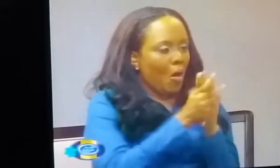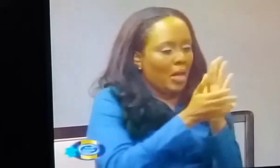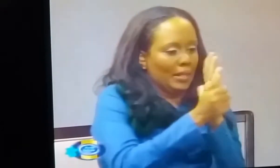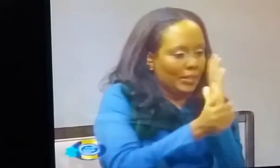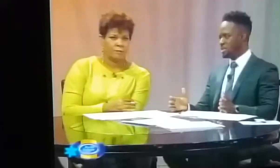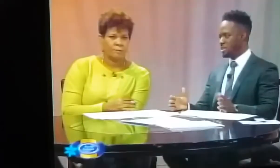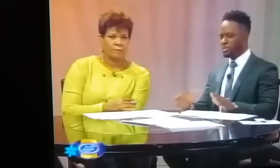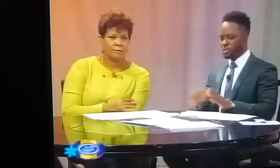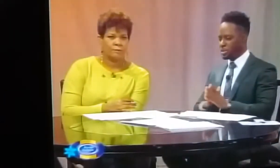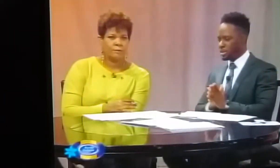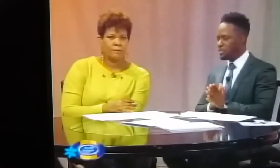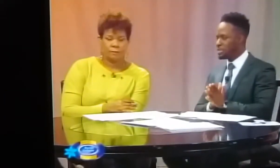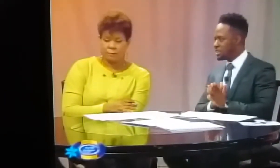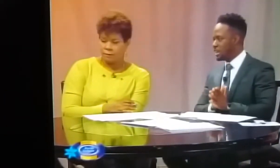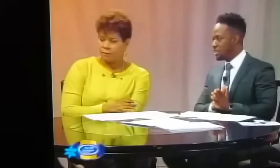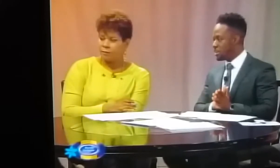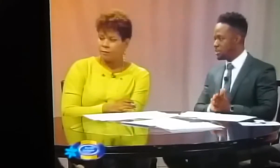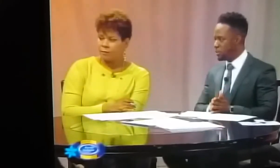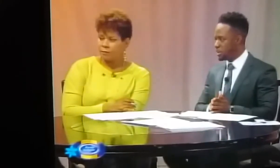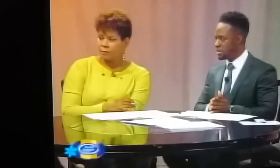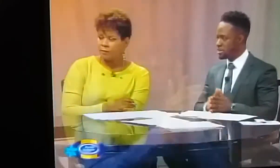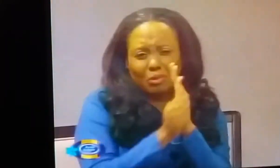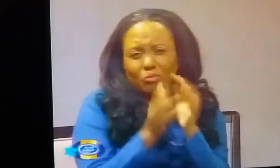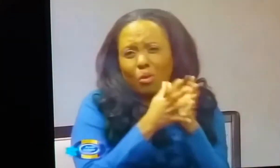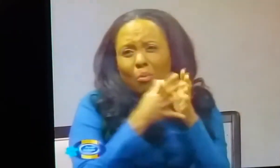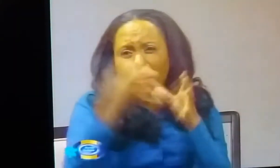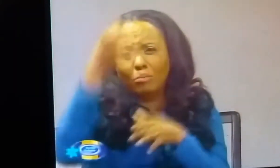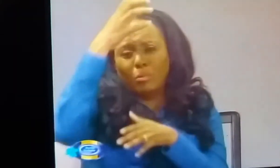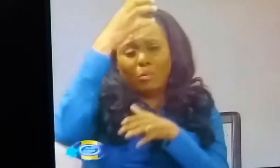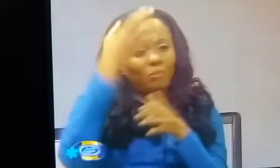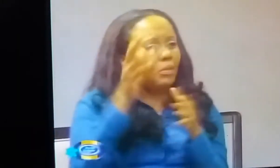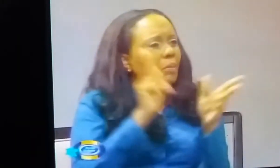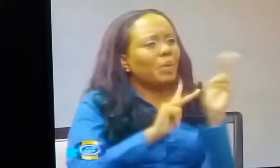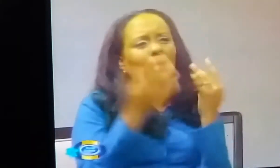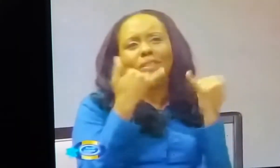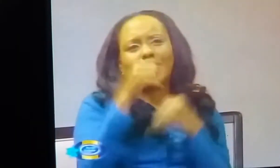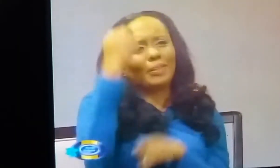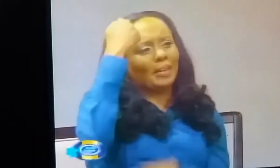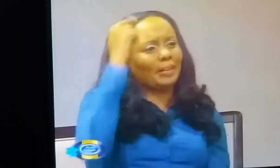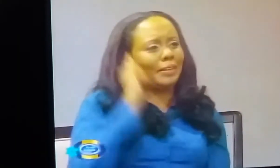even with everything that they're doing there is still a stigma attached which needs to be broken